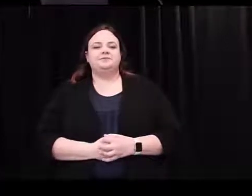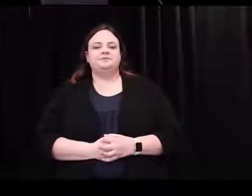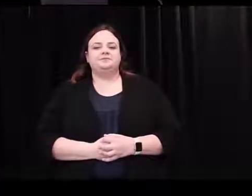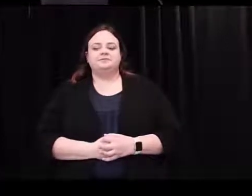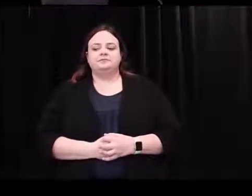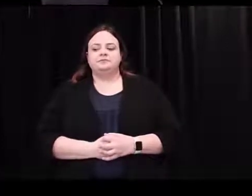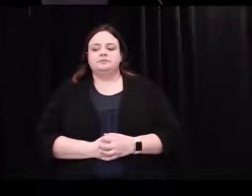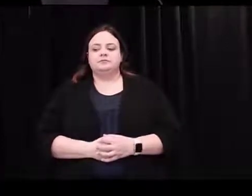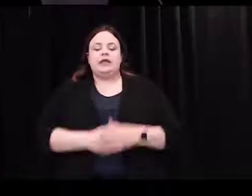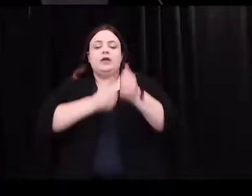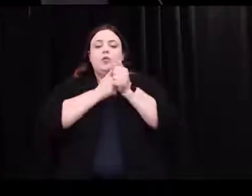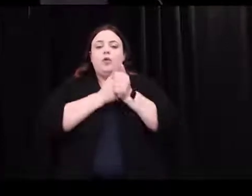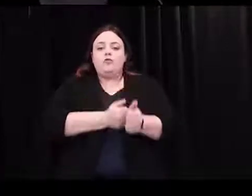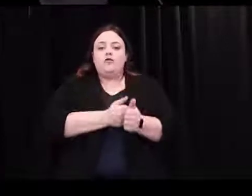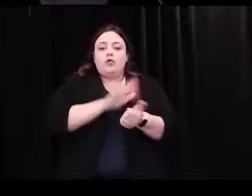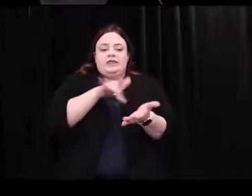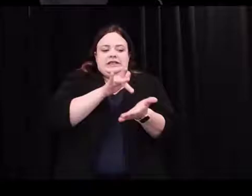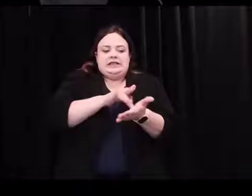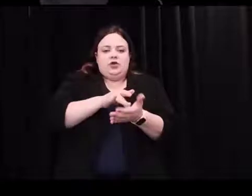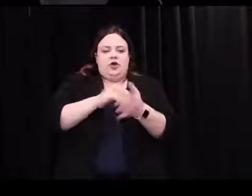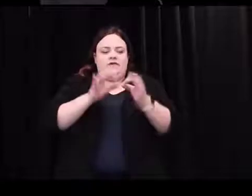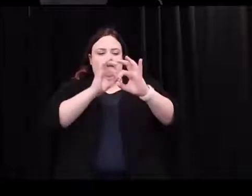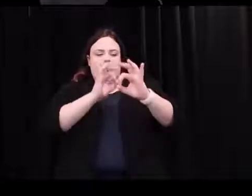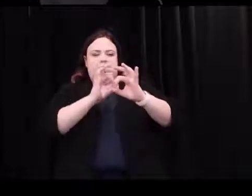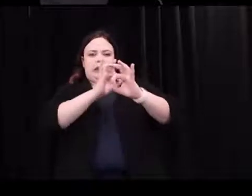locate where your the centers of your retinas are, and once you're done setting it up it'll allow you